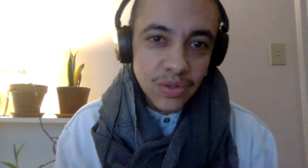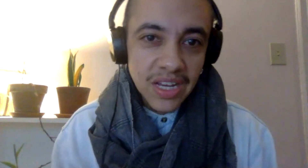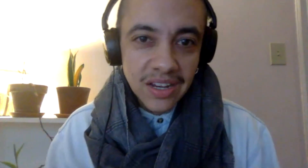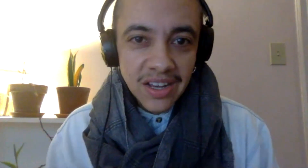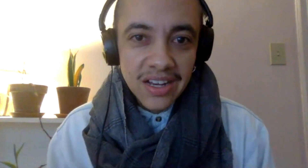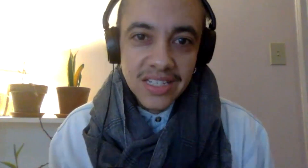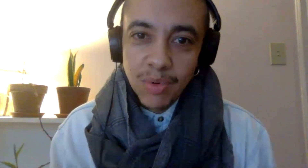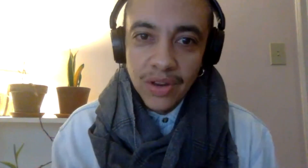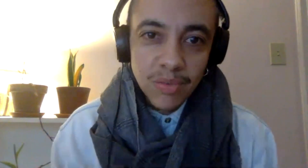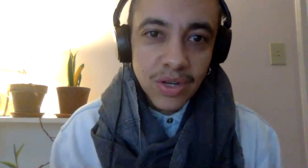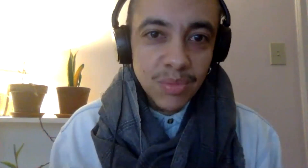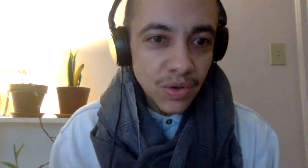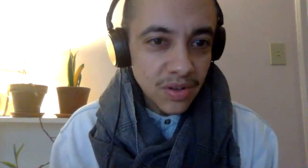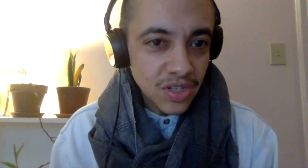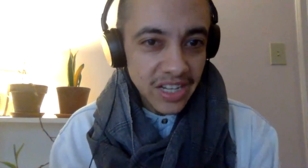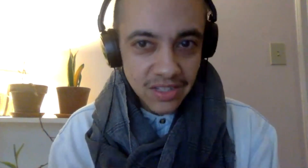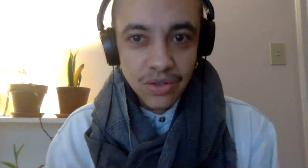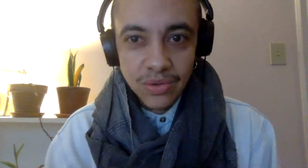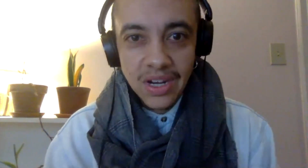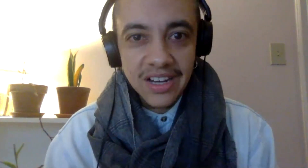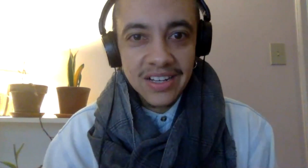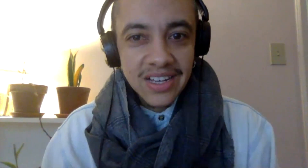take a step away from your computer, there's a chance